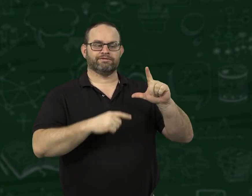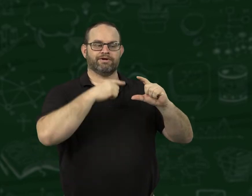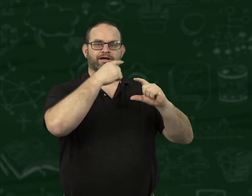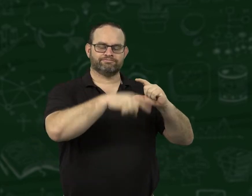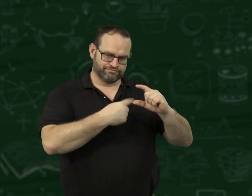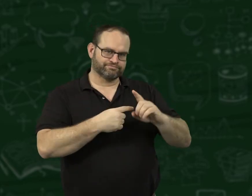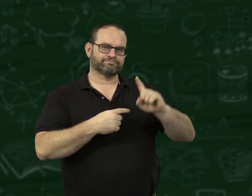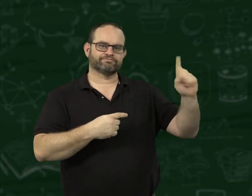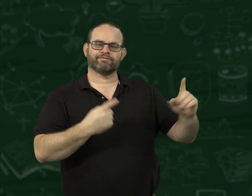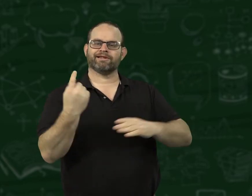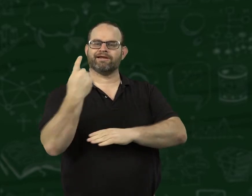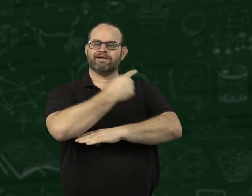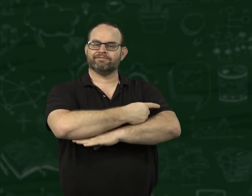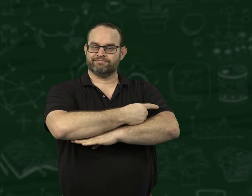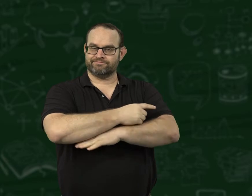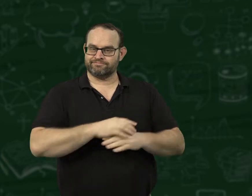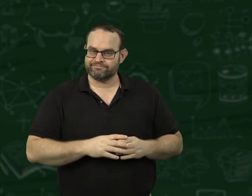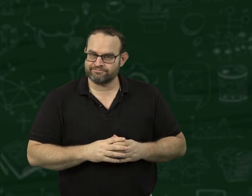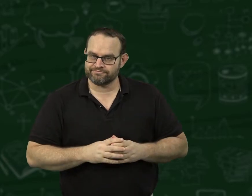After 23 hours, we cycle into a new day.